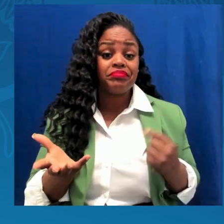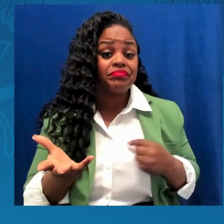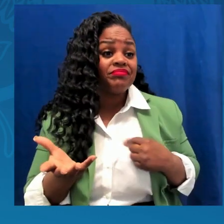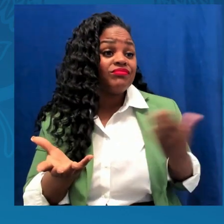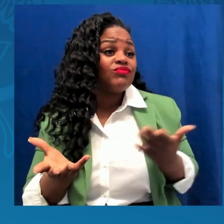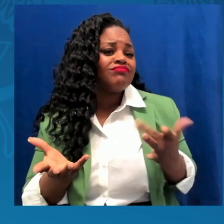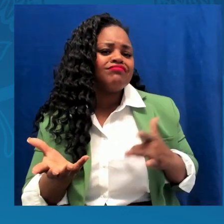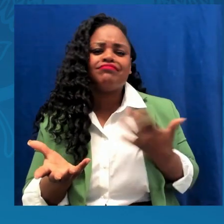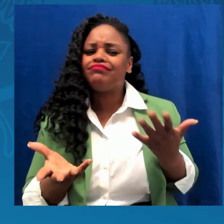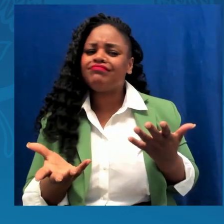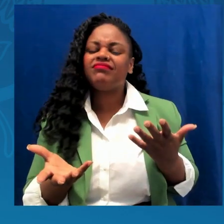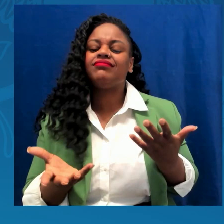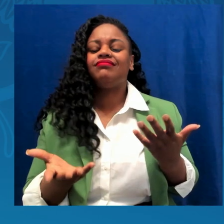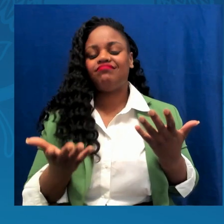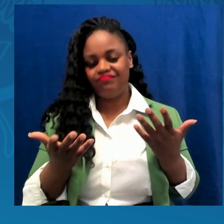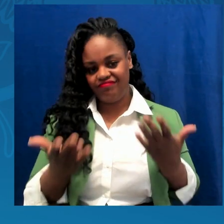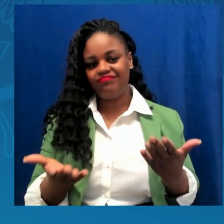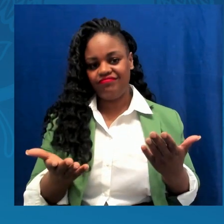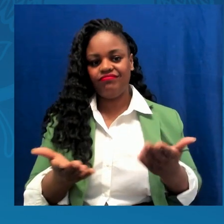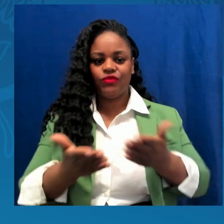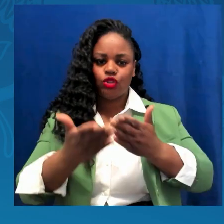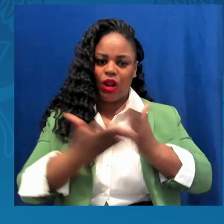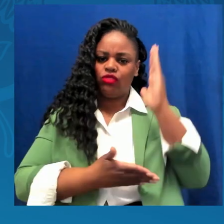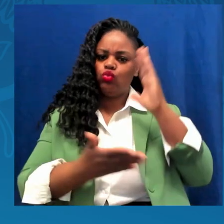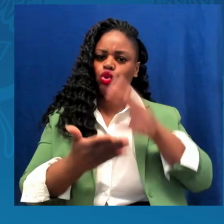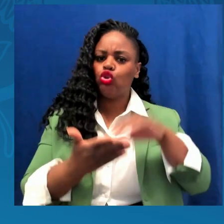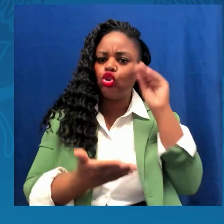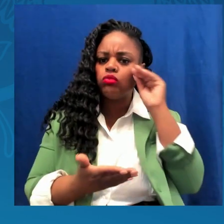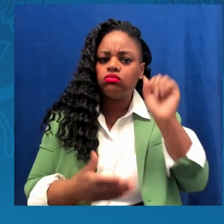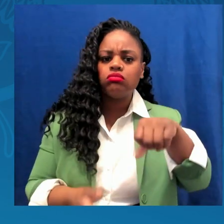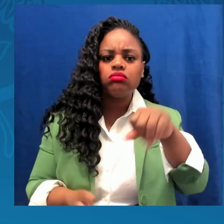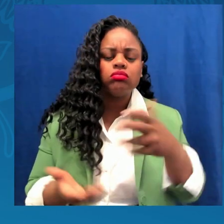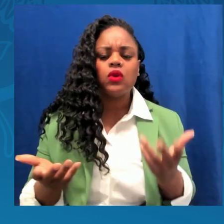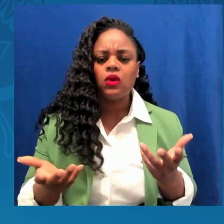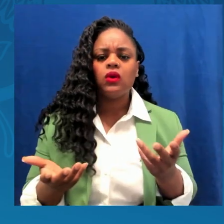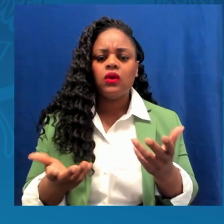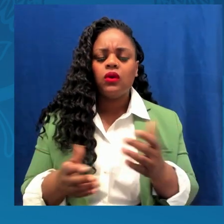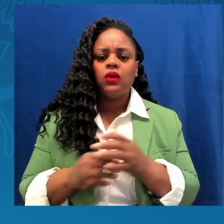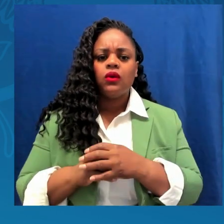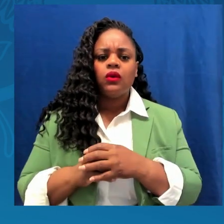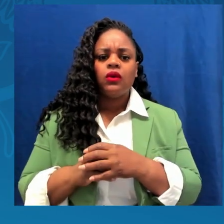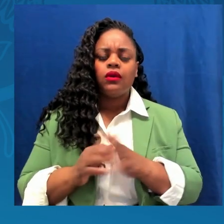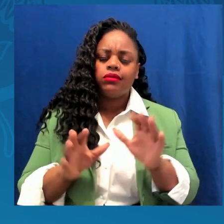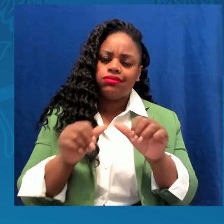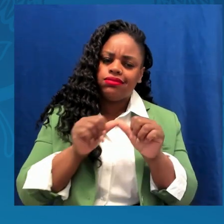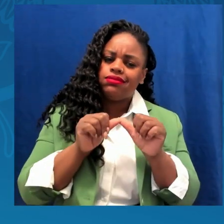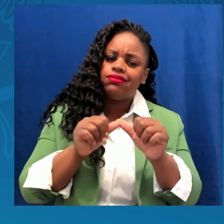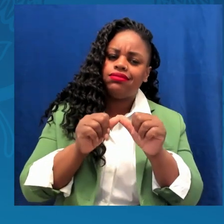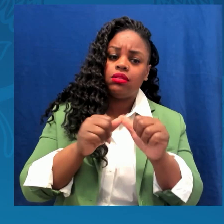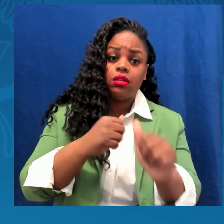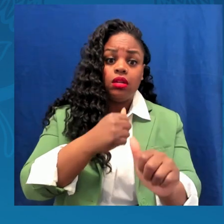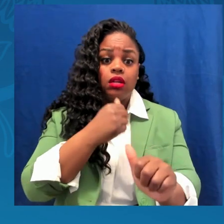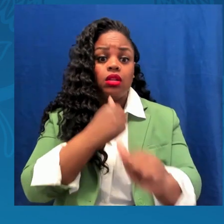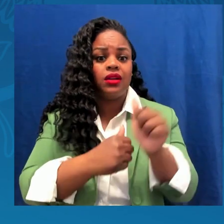The right to learn. The recent and ongoing bomb threats against HBCU's infringe upon that, right?